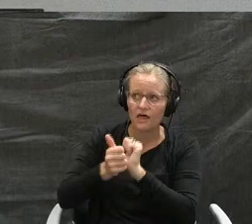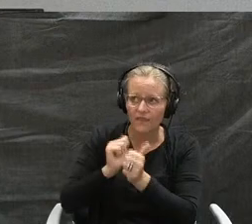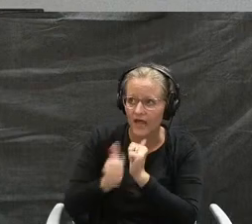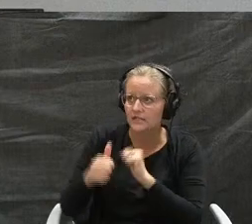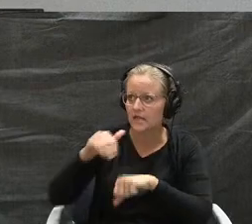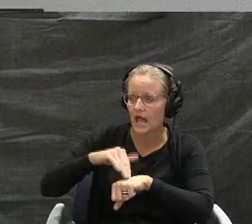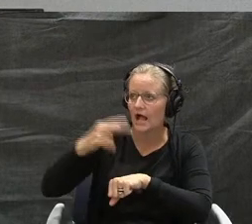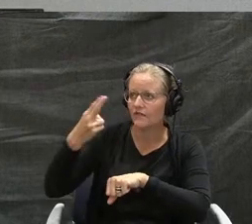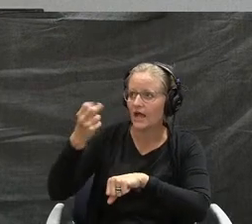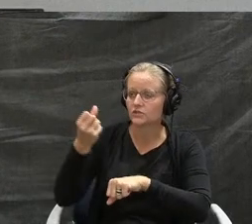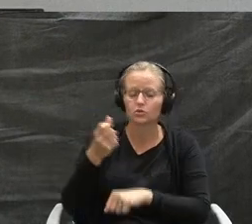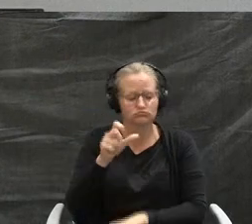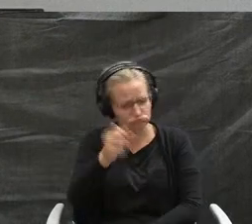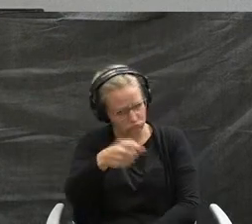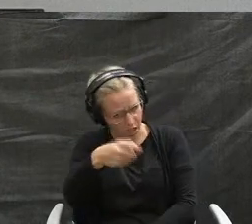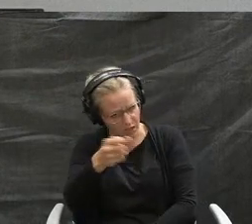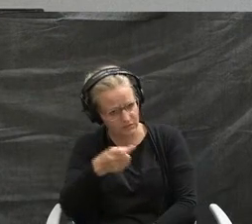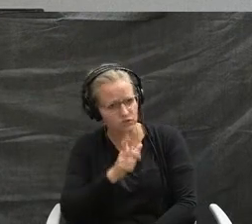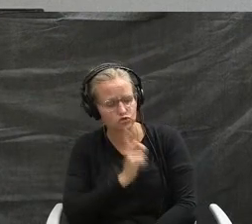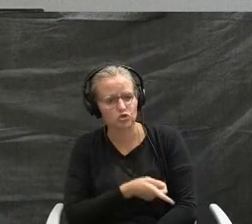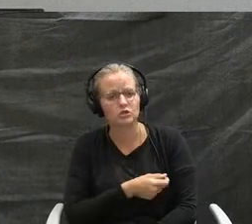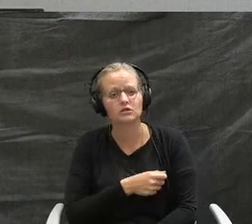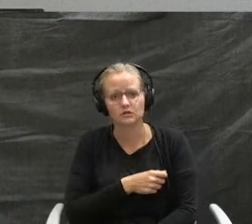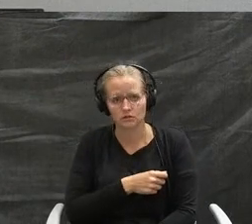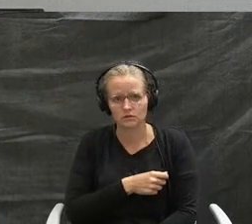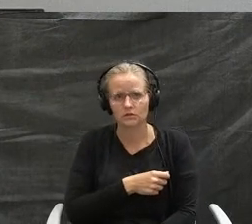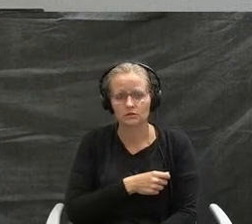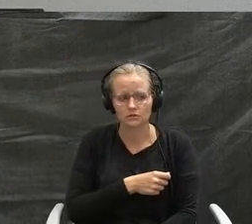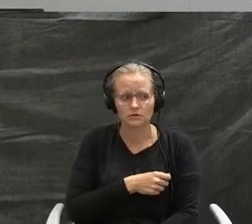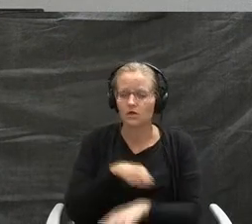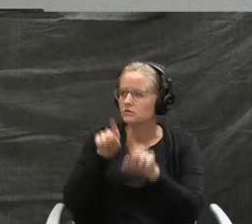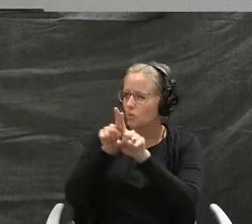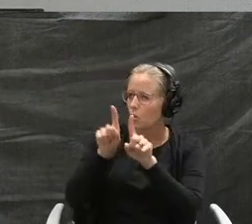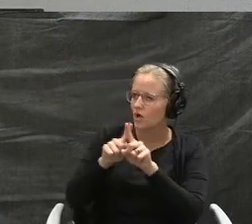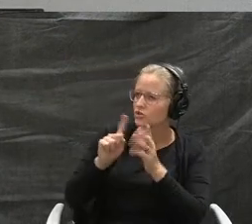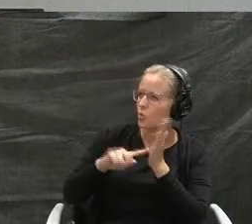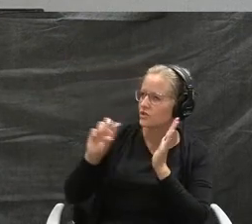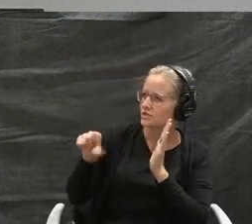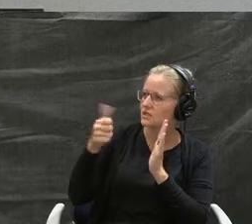shortly and then? Also, what was the what was the other one about